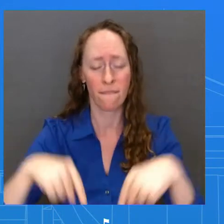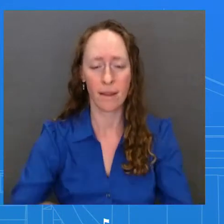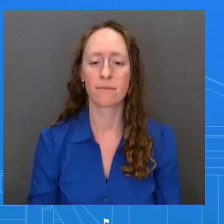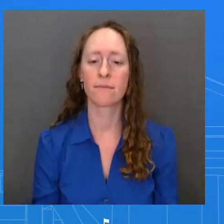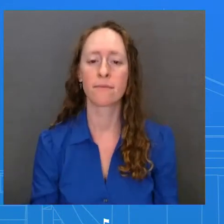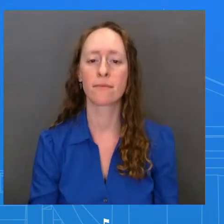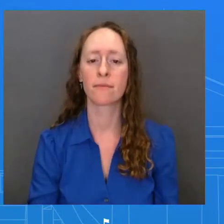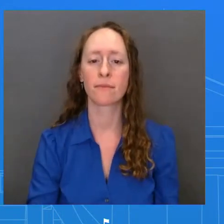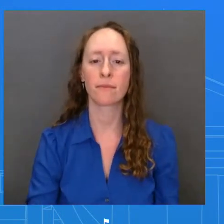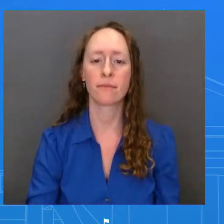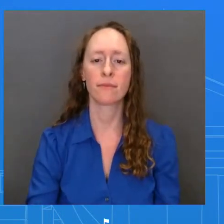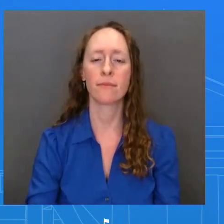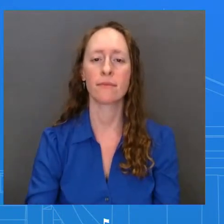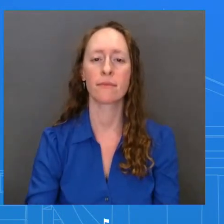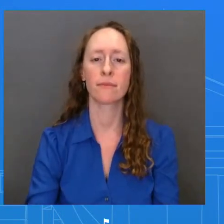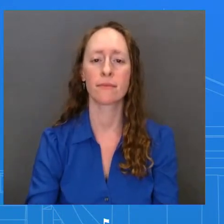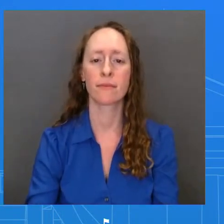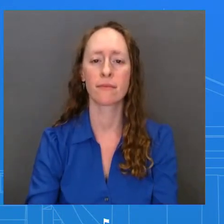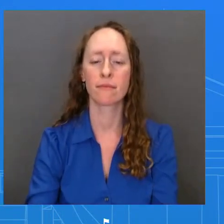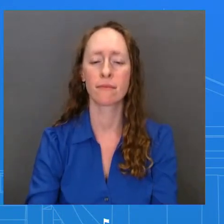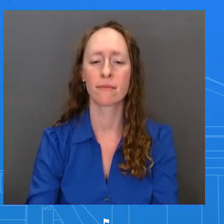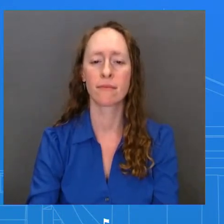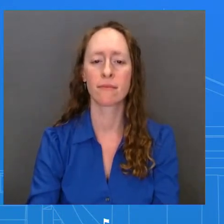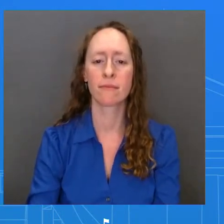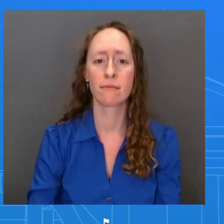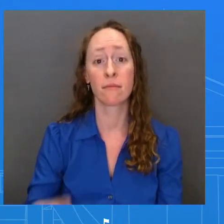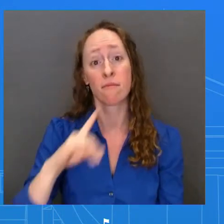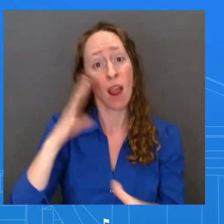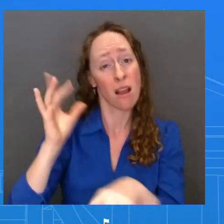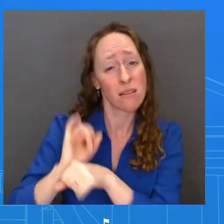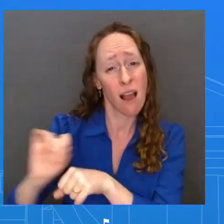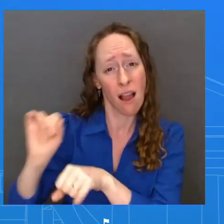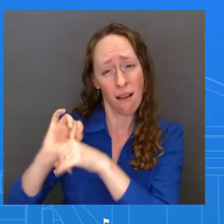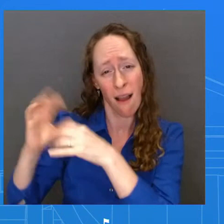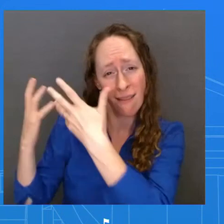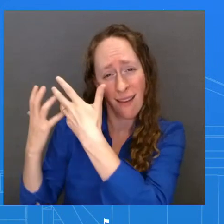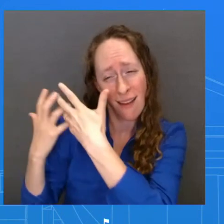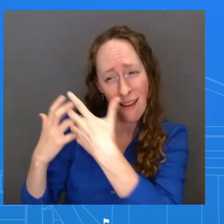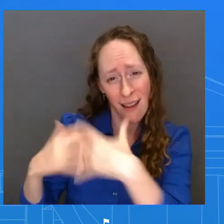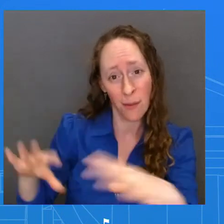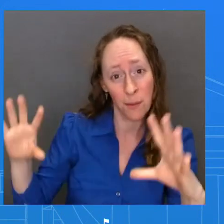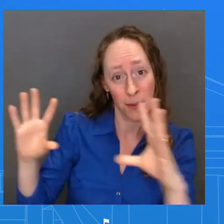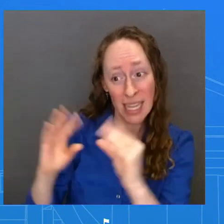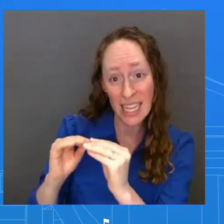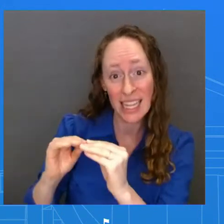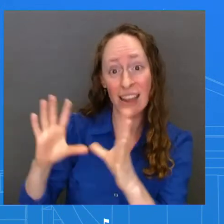that we believe will come to the strong benefit of each of our three countries. So, with that, I'd be happy to take some questions.